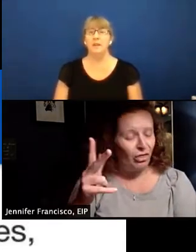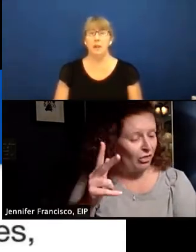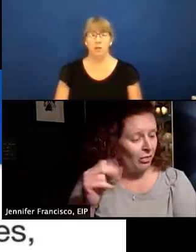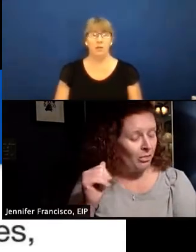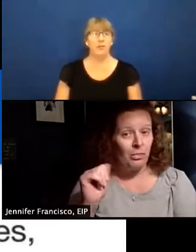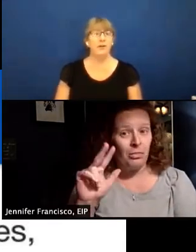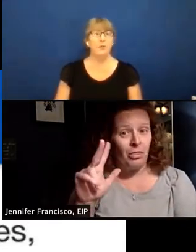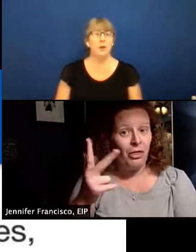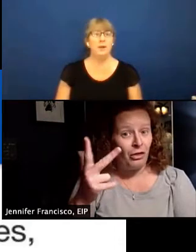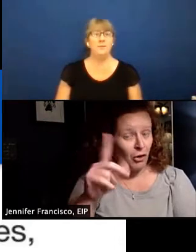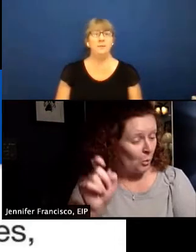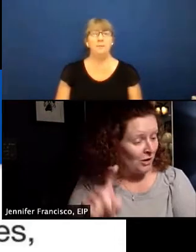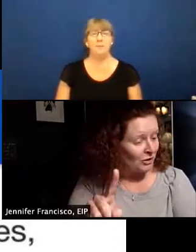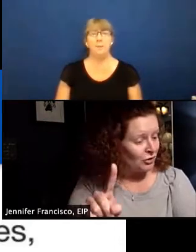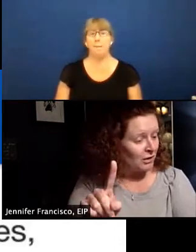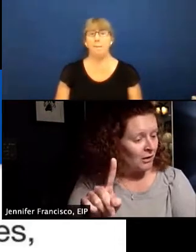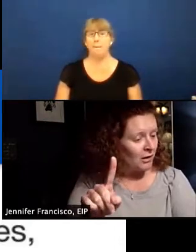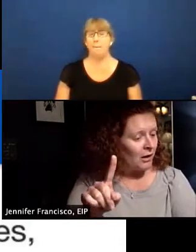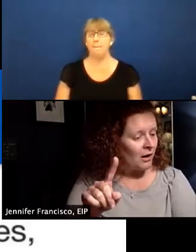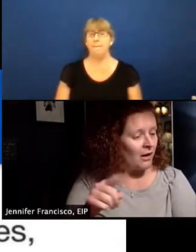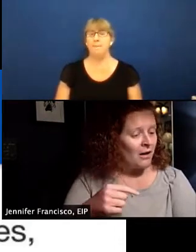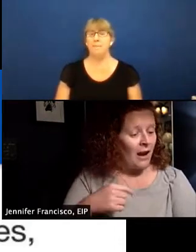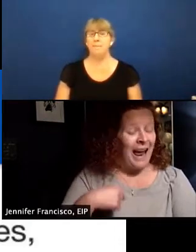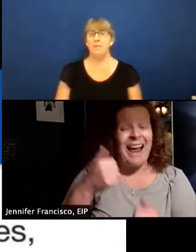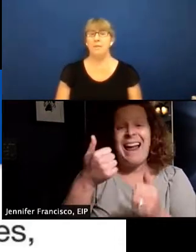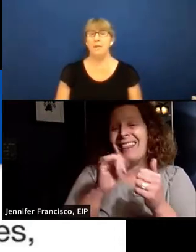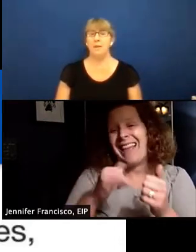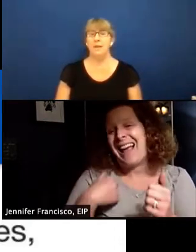On the third one.